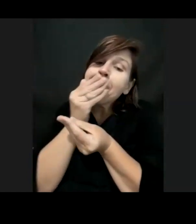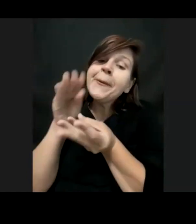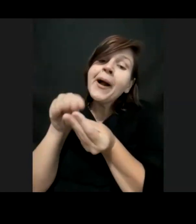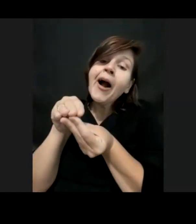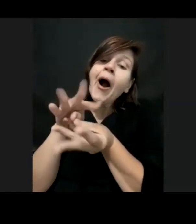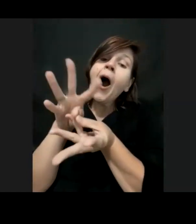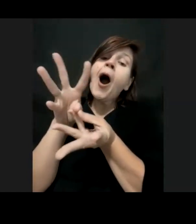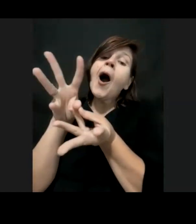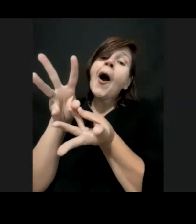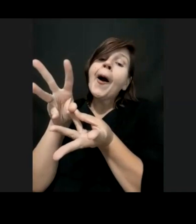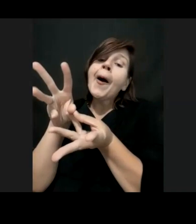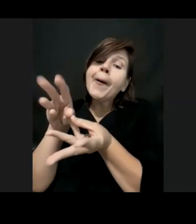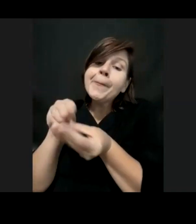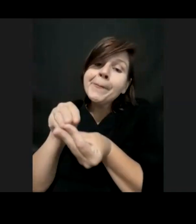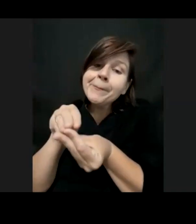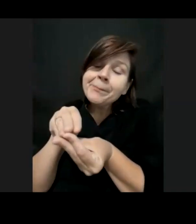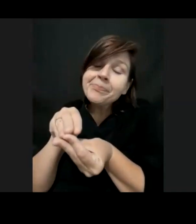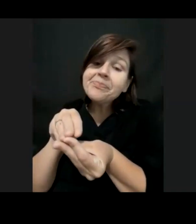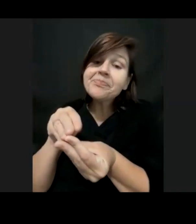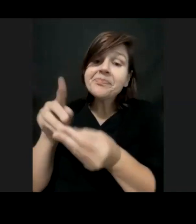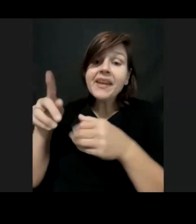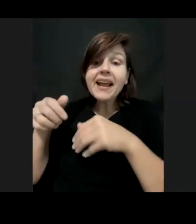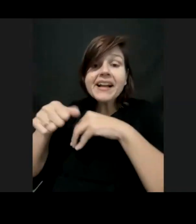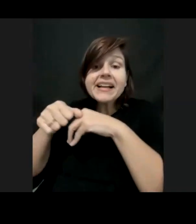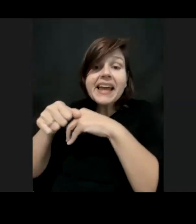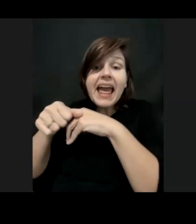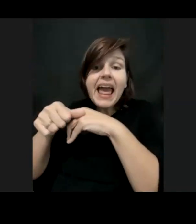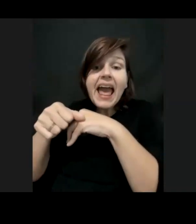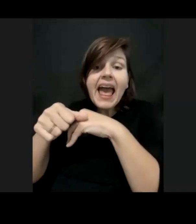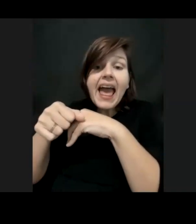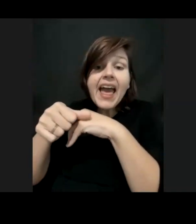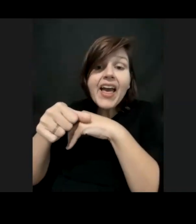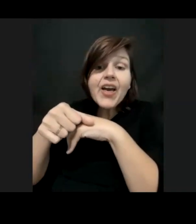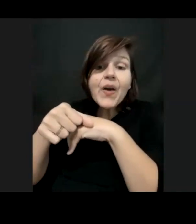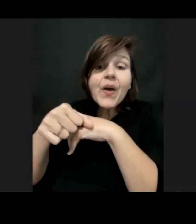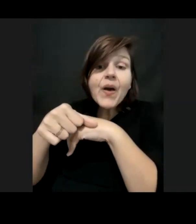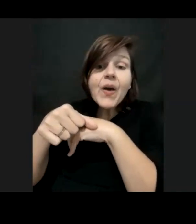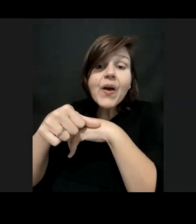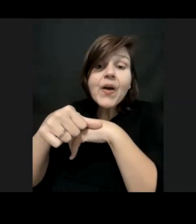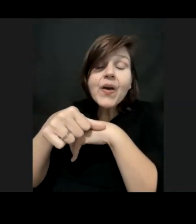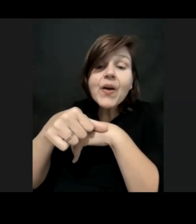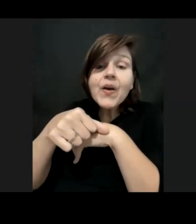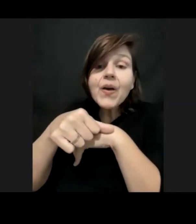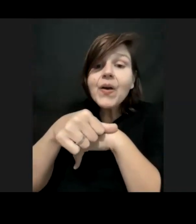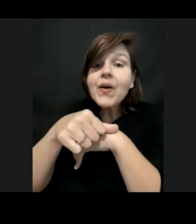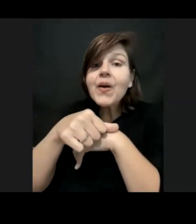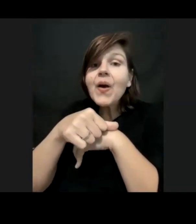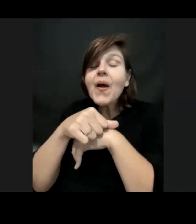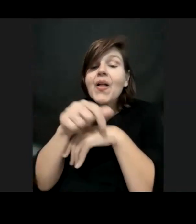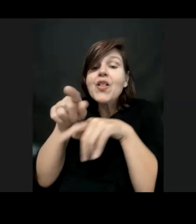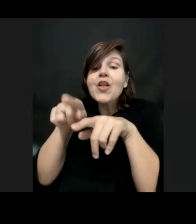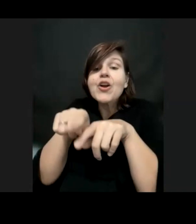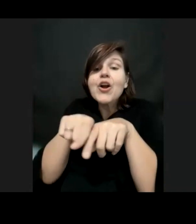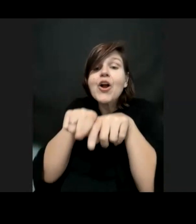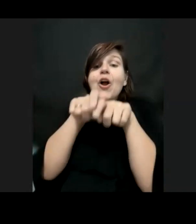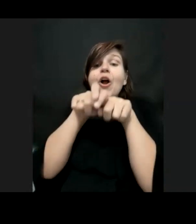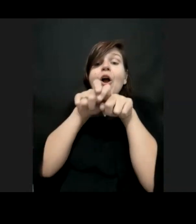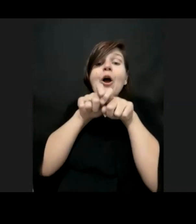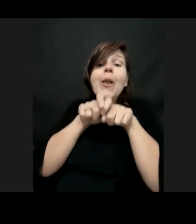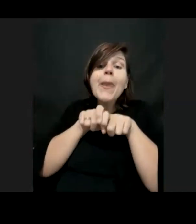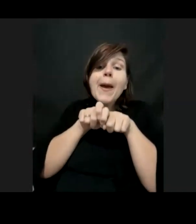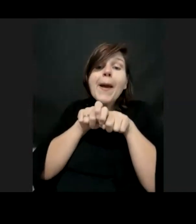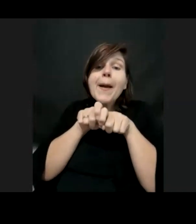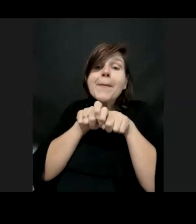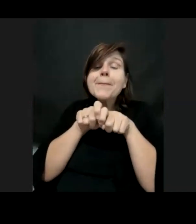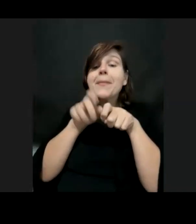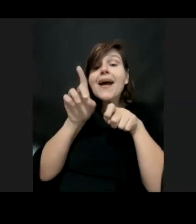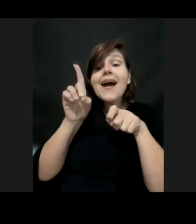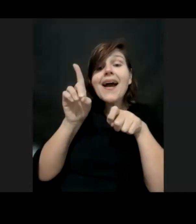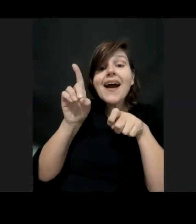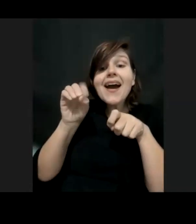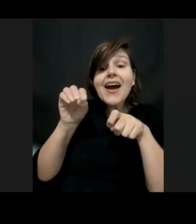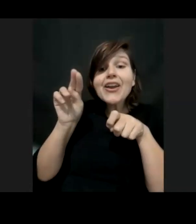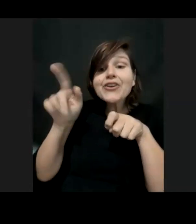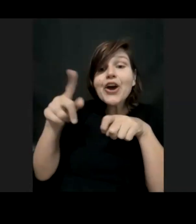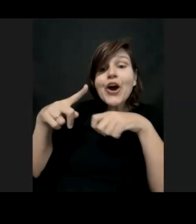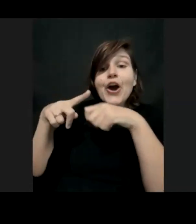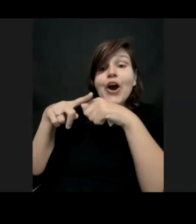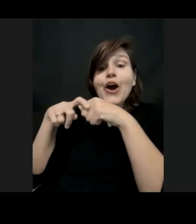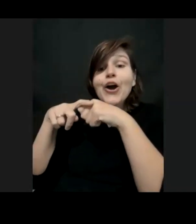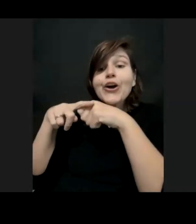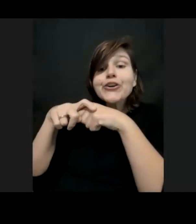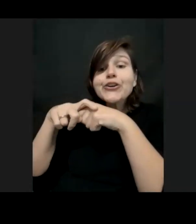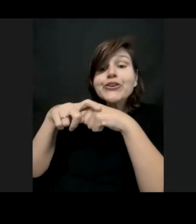Gail the Slow Snail curled up inside her shell and Doug the Slooowww Slug